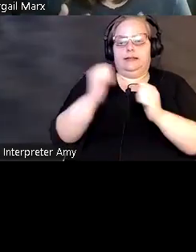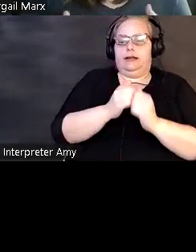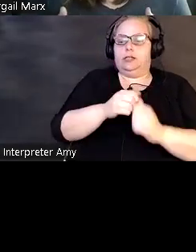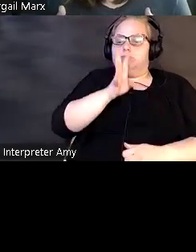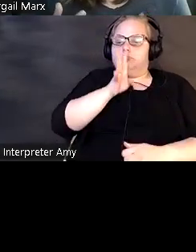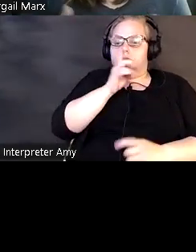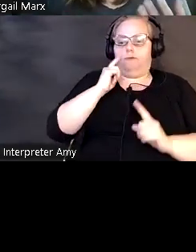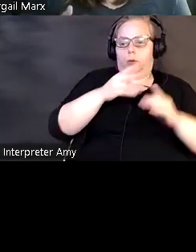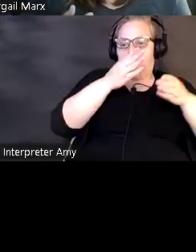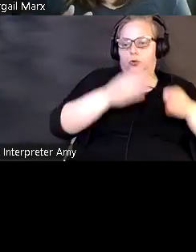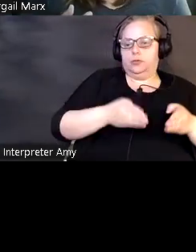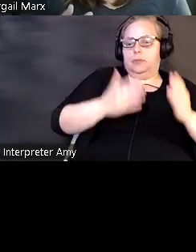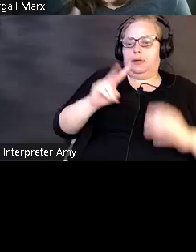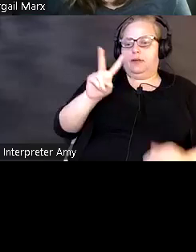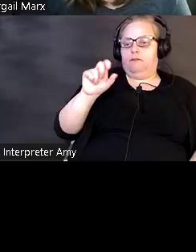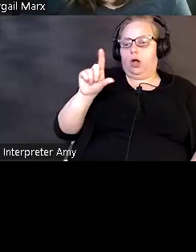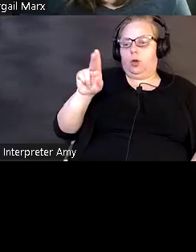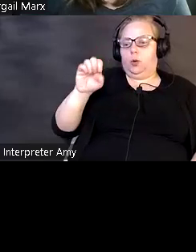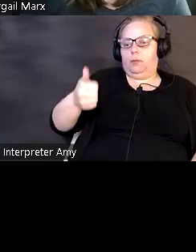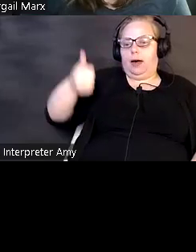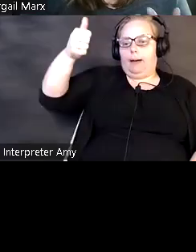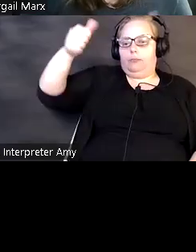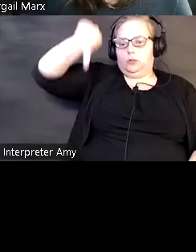up and down based on the environment that they're in so they can be heard.